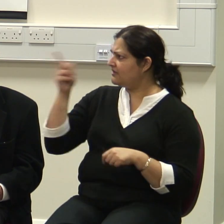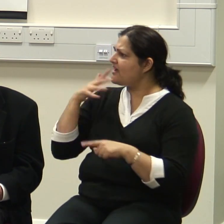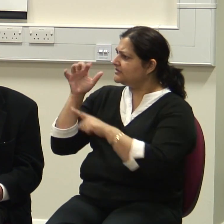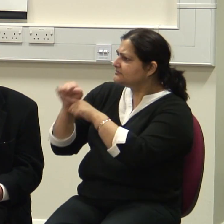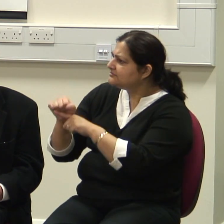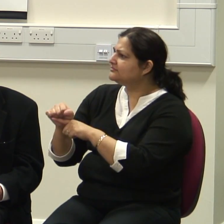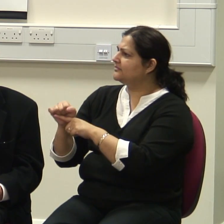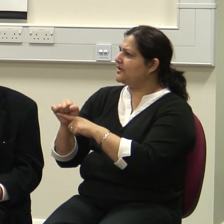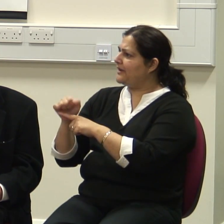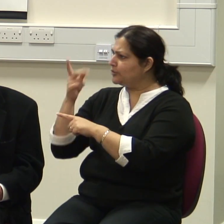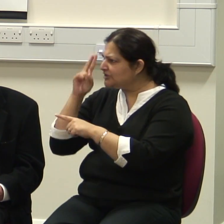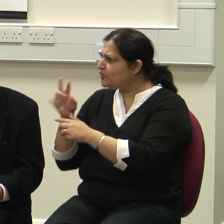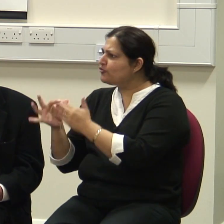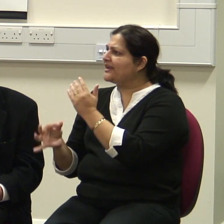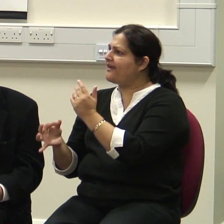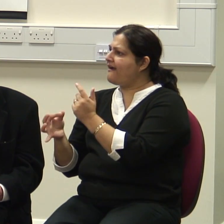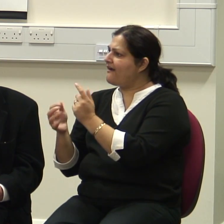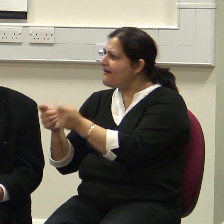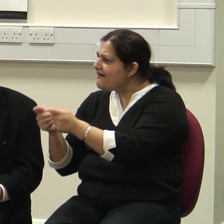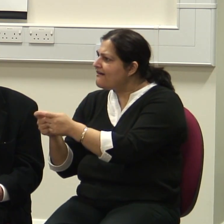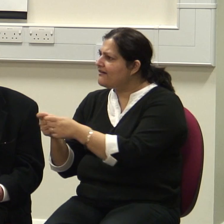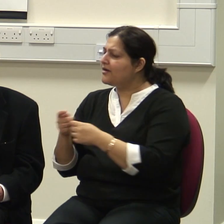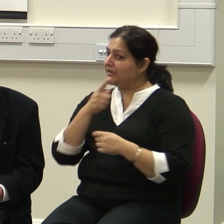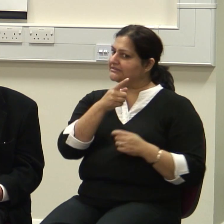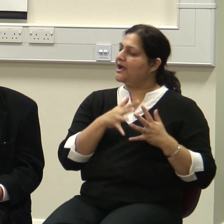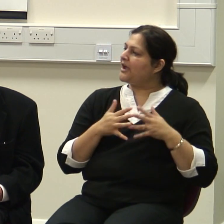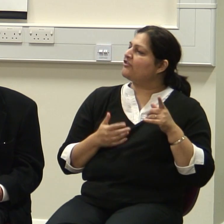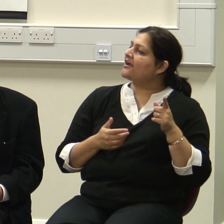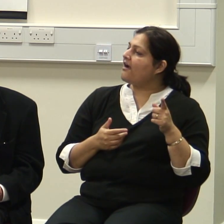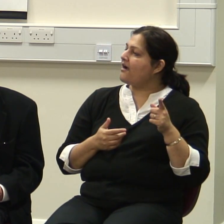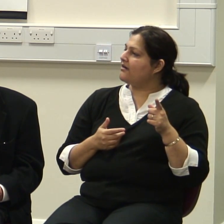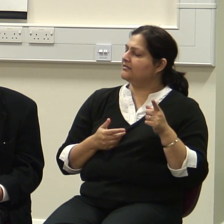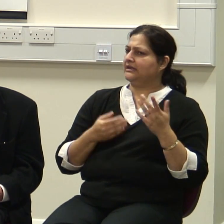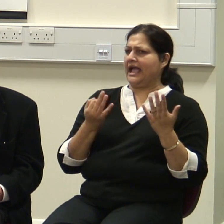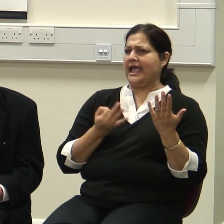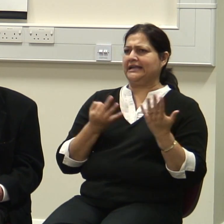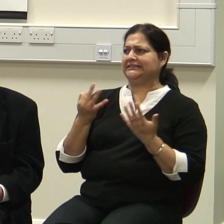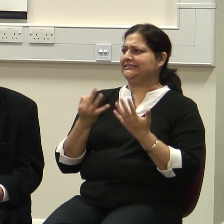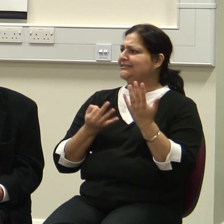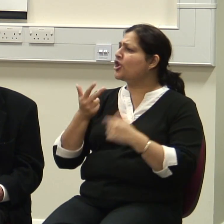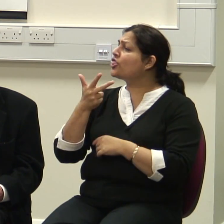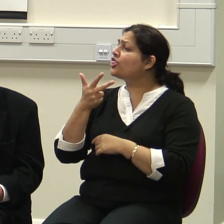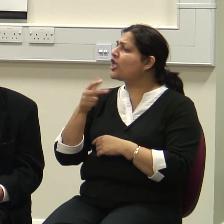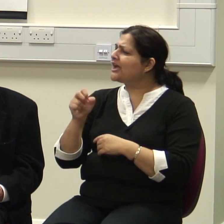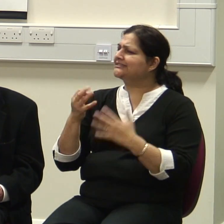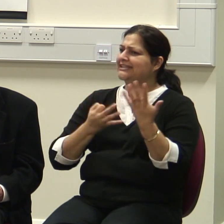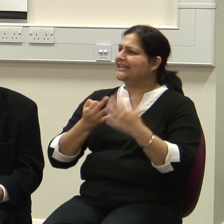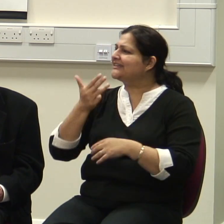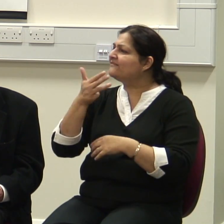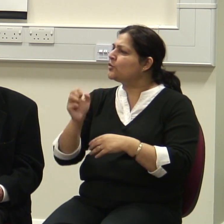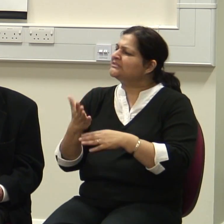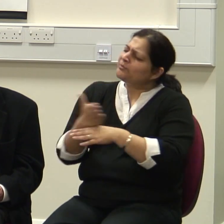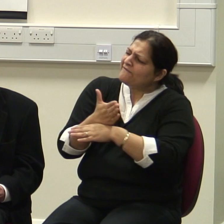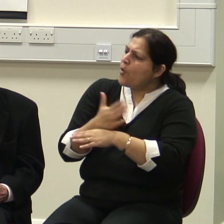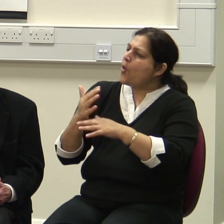We had, you know, in America in the 1830s/1840s before the Civil Ware, there was a diagnosis